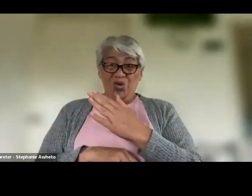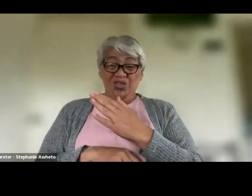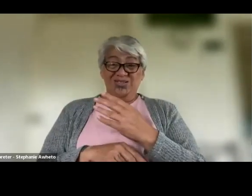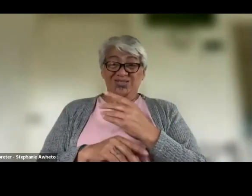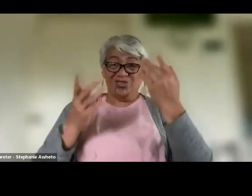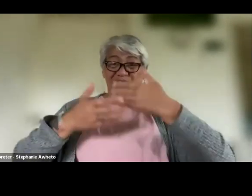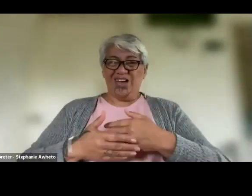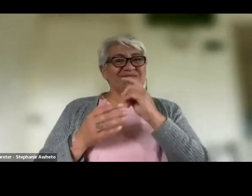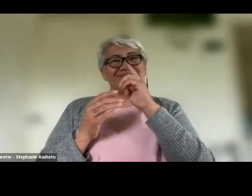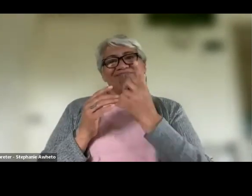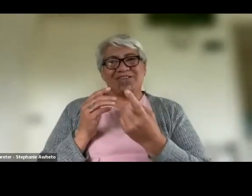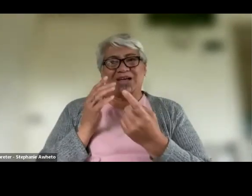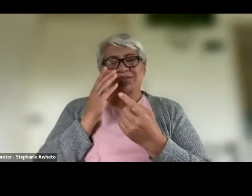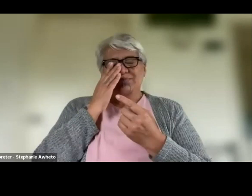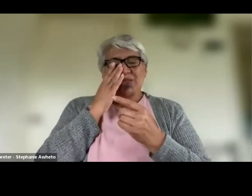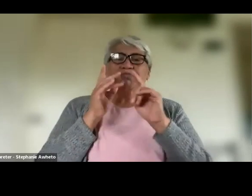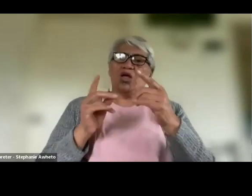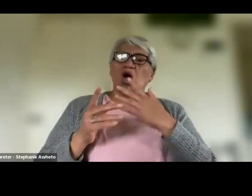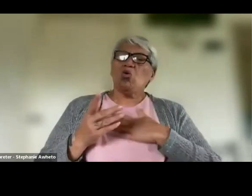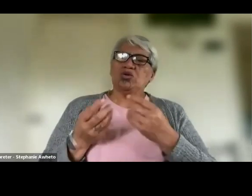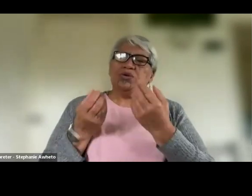but I just want to connect with you and give you a sense of some of those things.